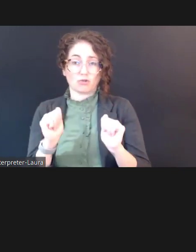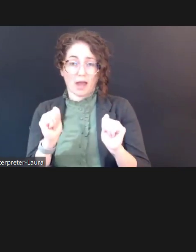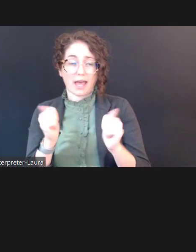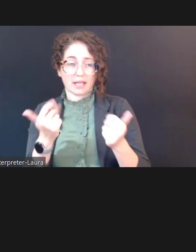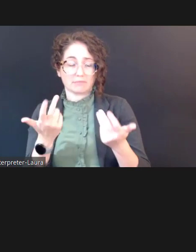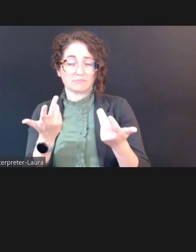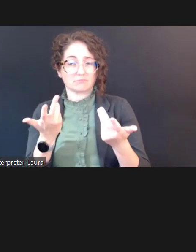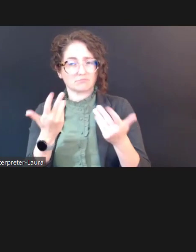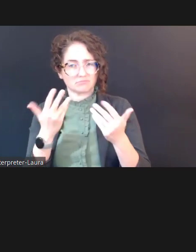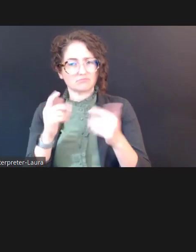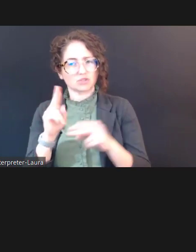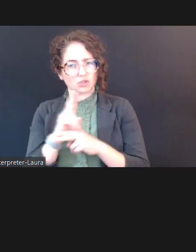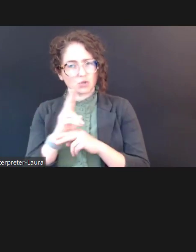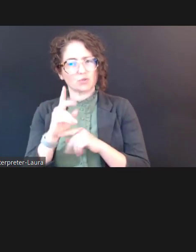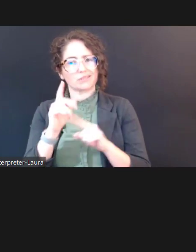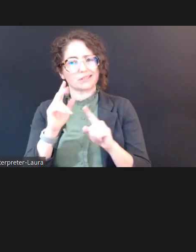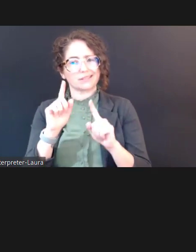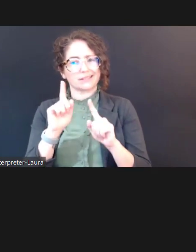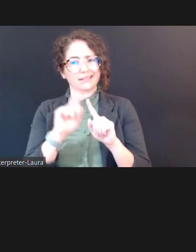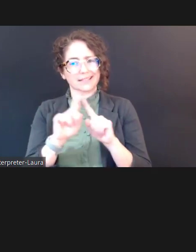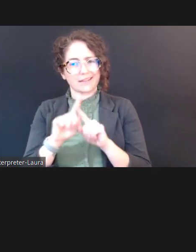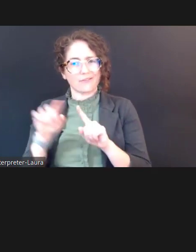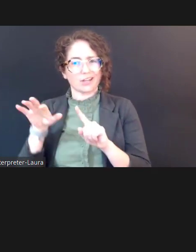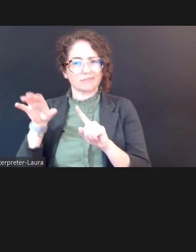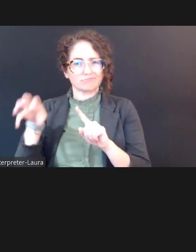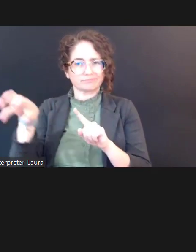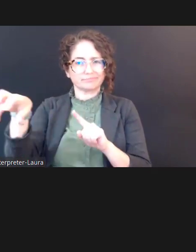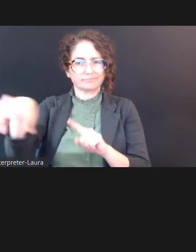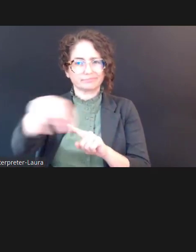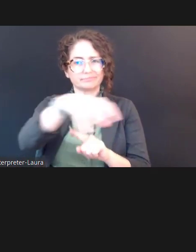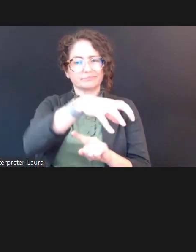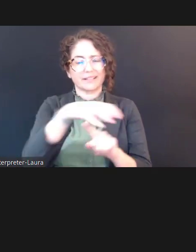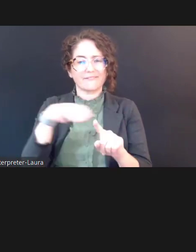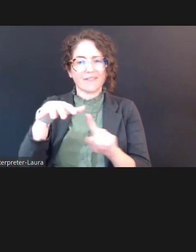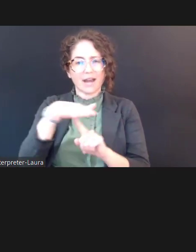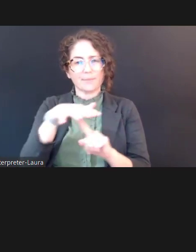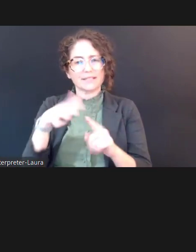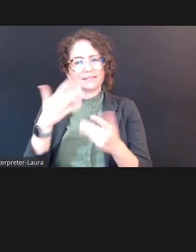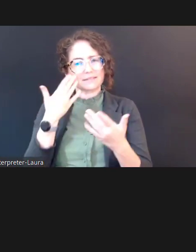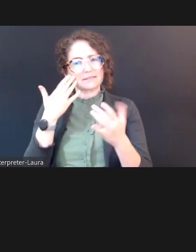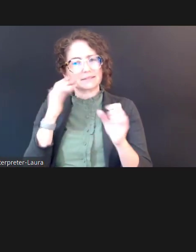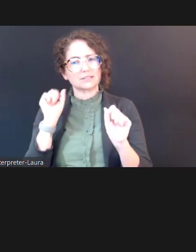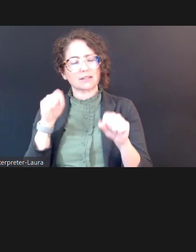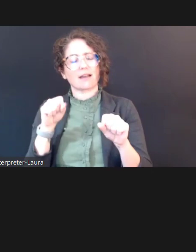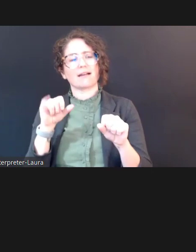in a variety of environments, so you can, you know, find the one